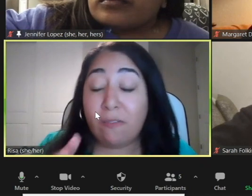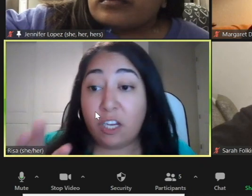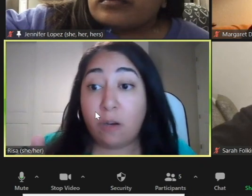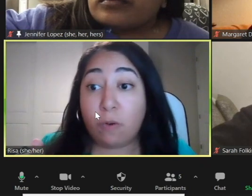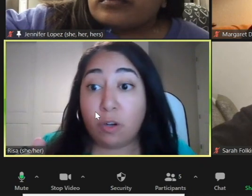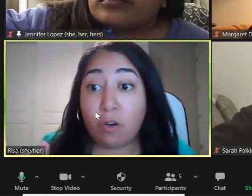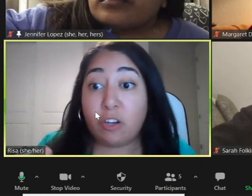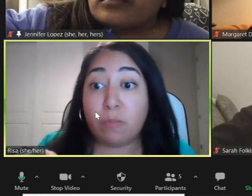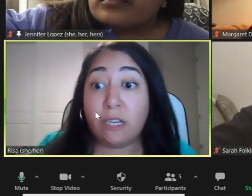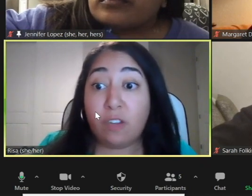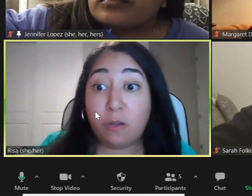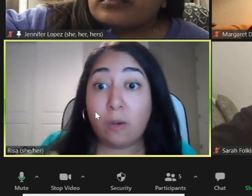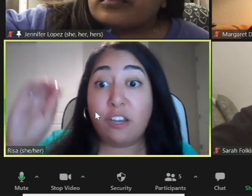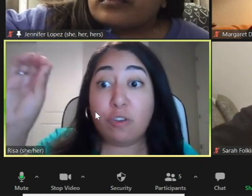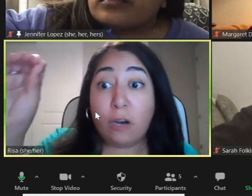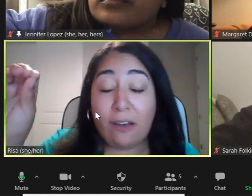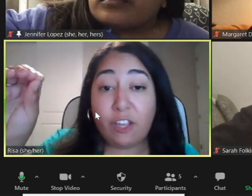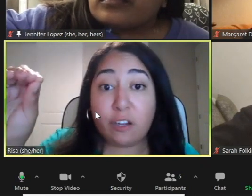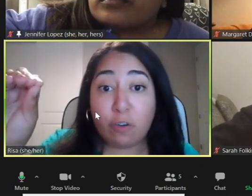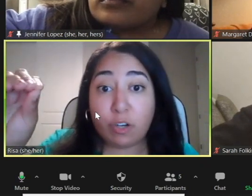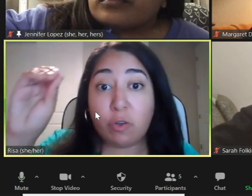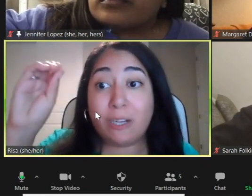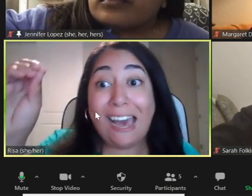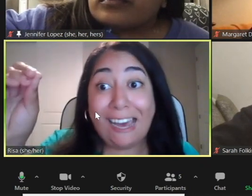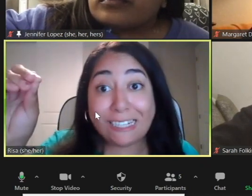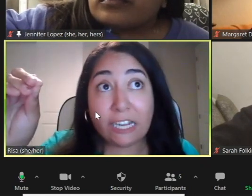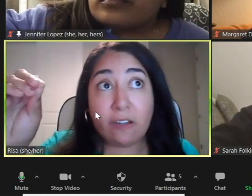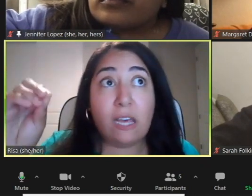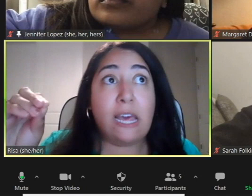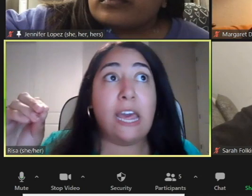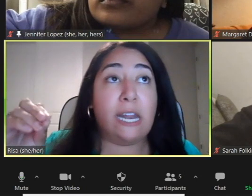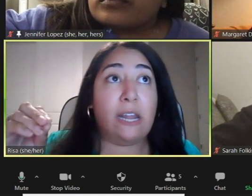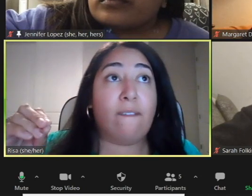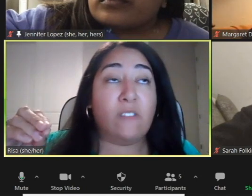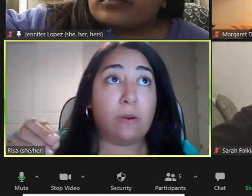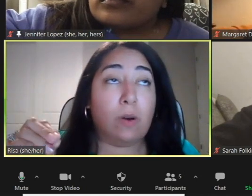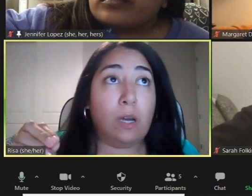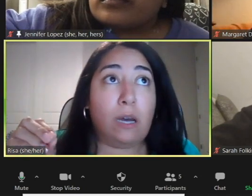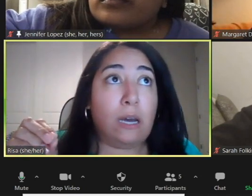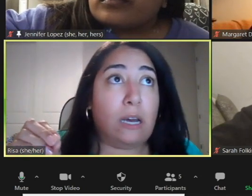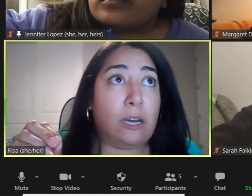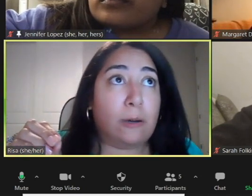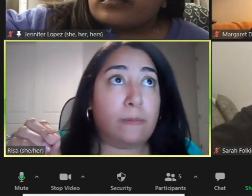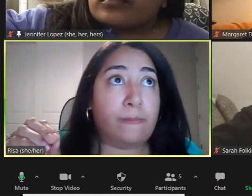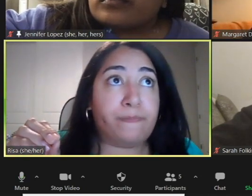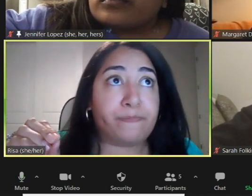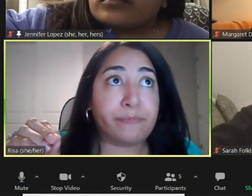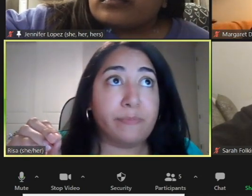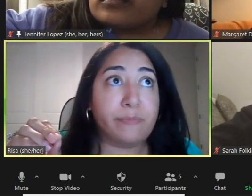that video will no longer be in view. And you'll have the interpreter who is active in view. [AD] In a participant video, she clicks on the three dots